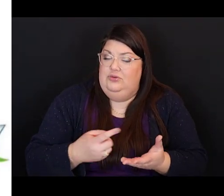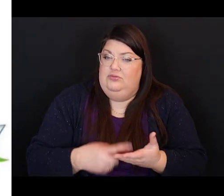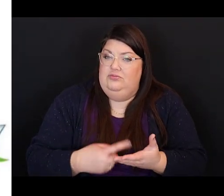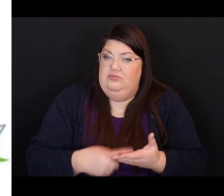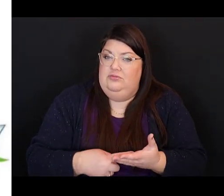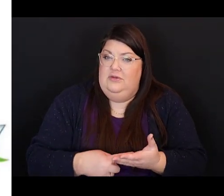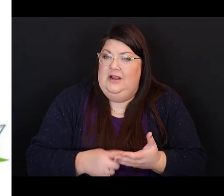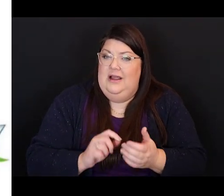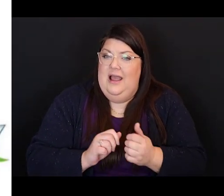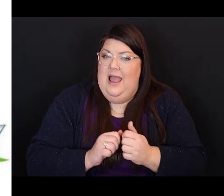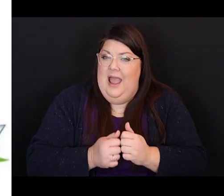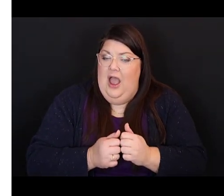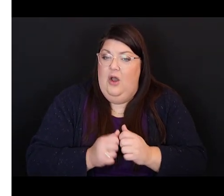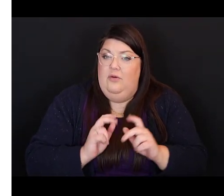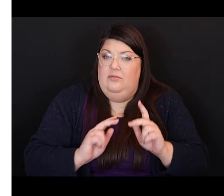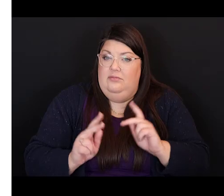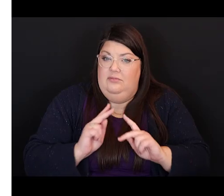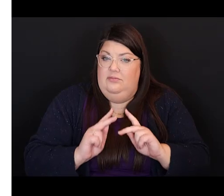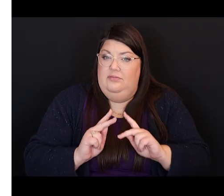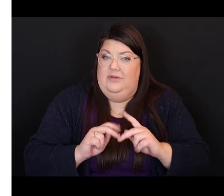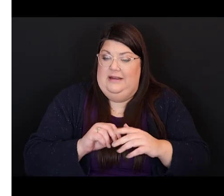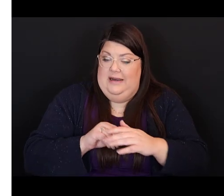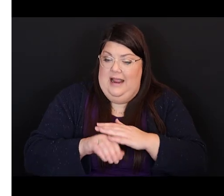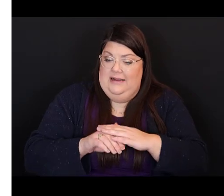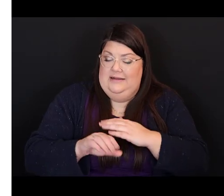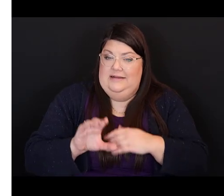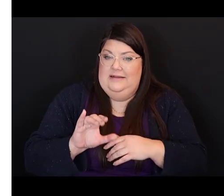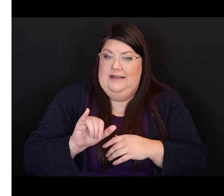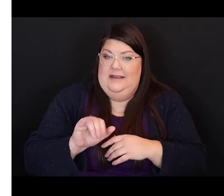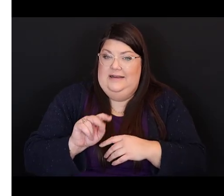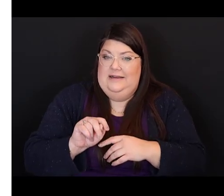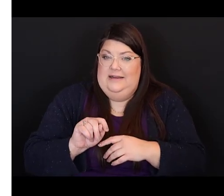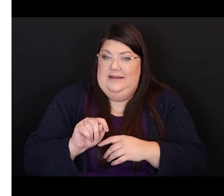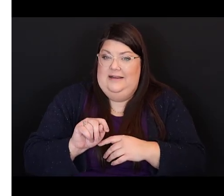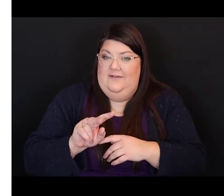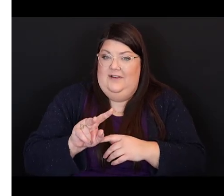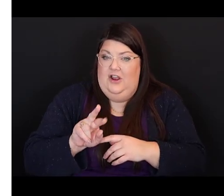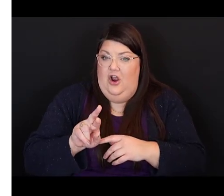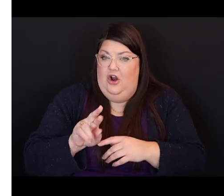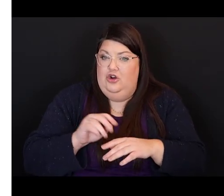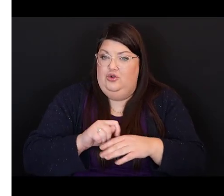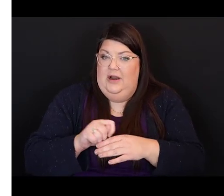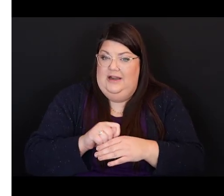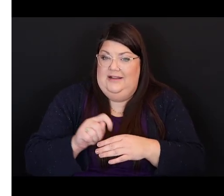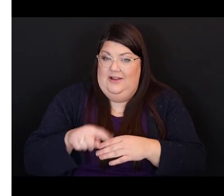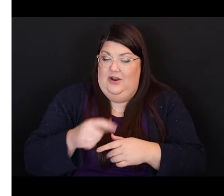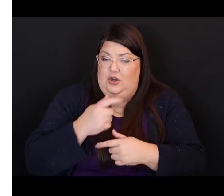little bit about um how folks can access these CIT-VR trainings that